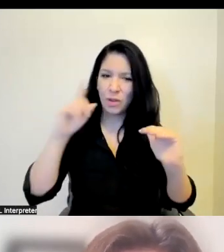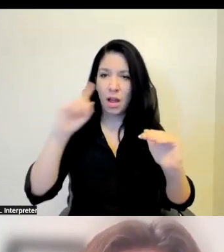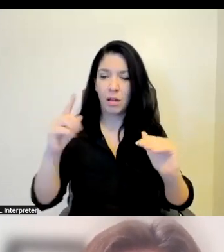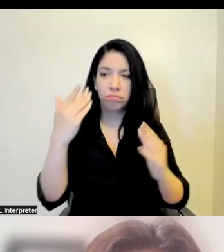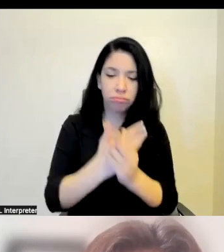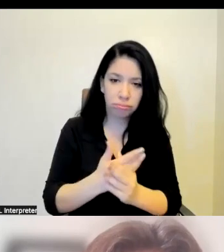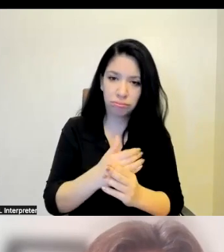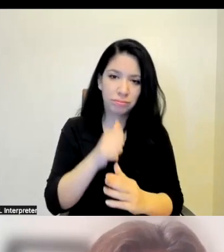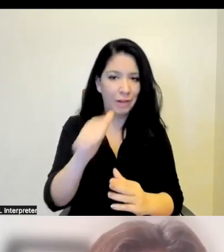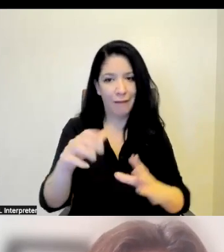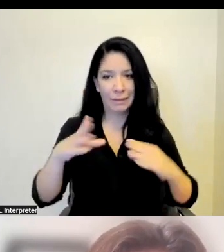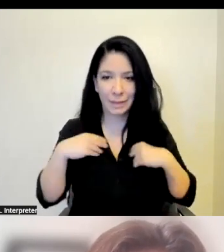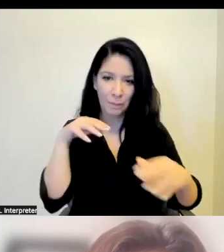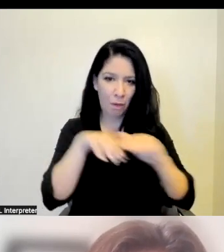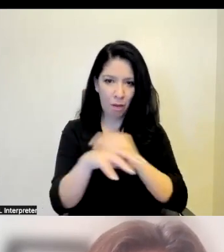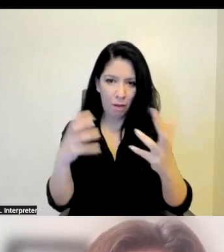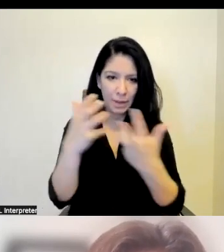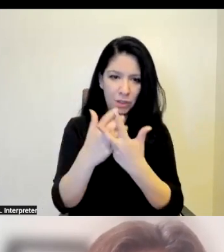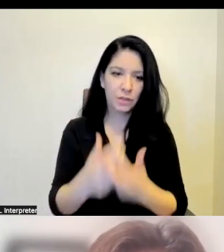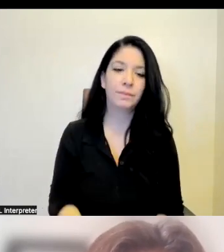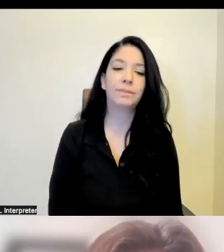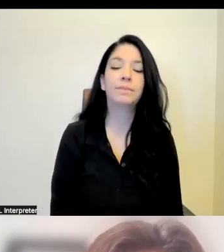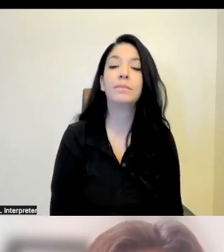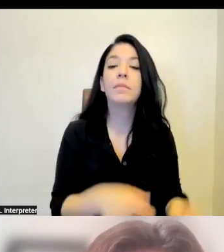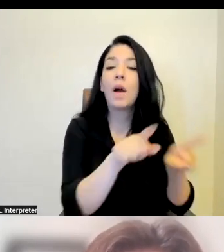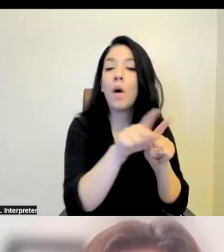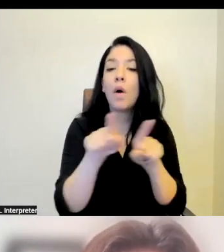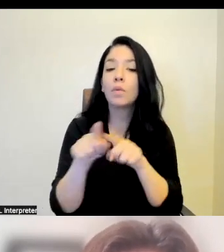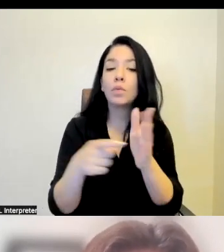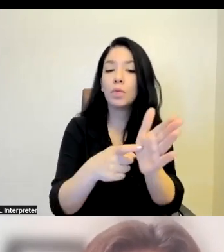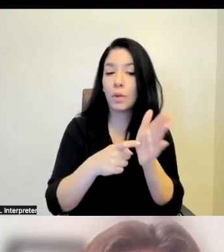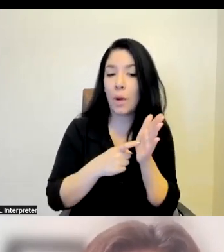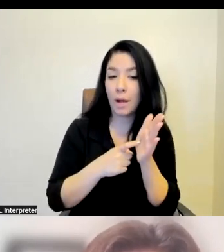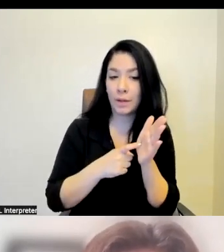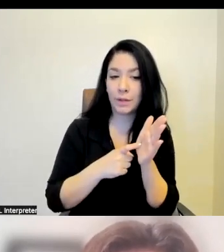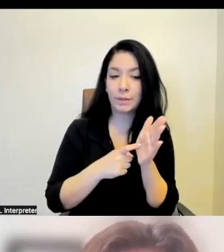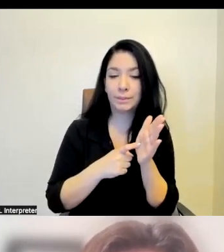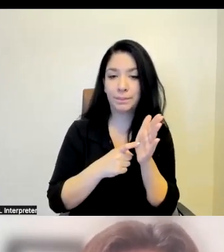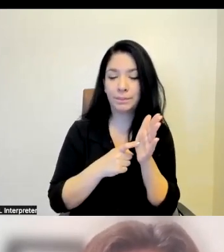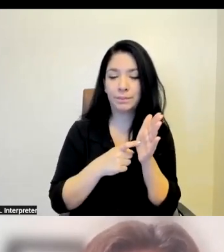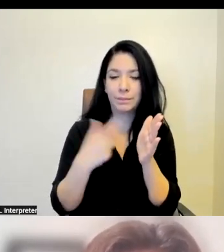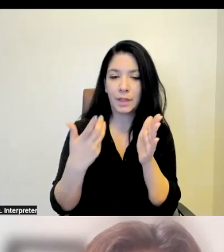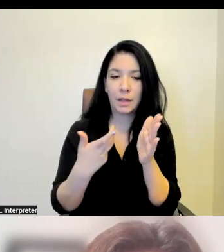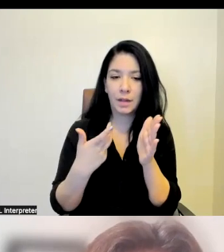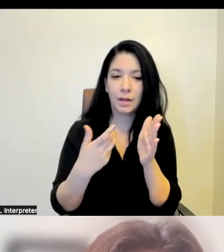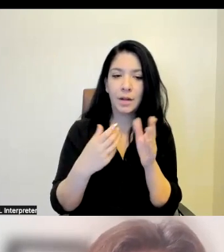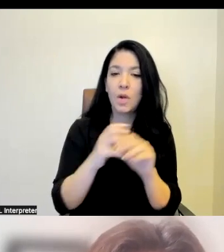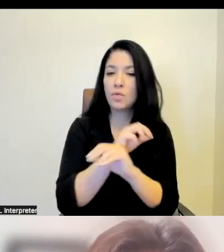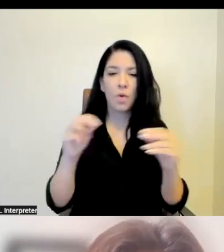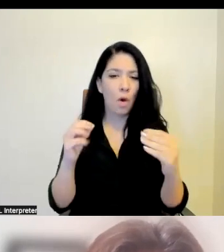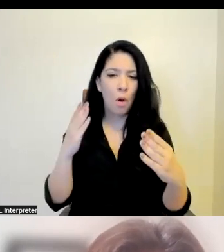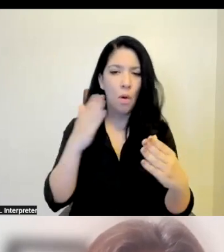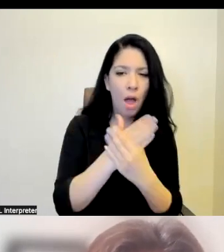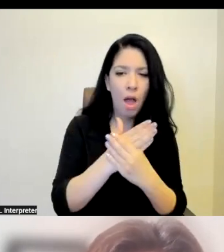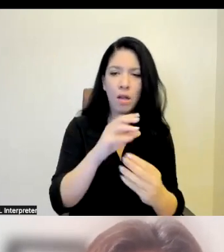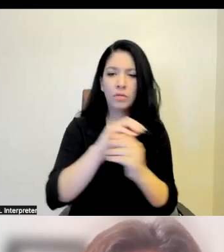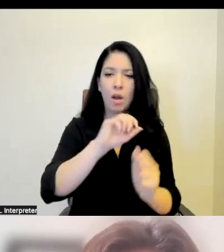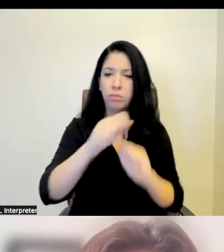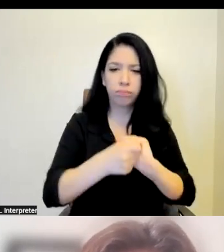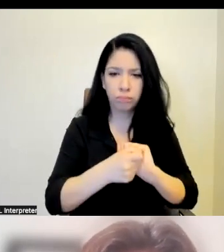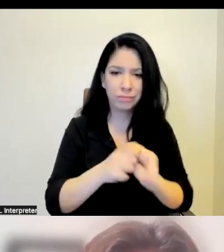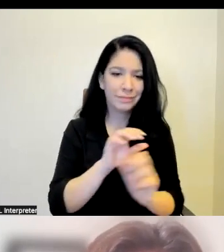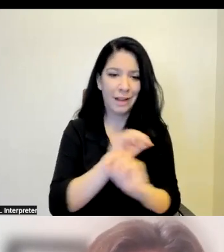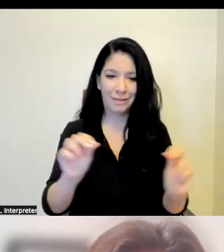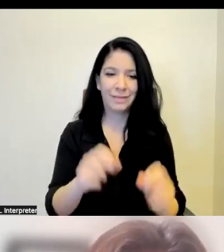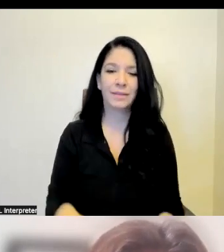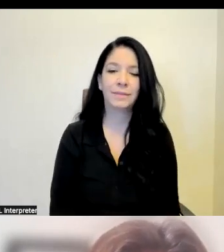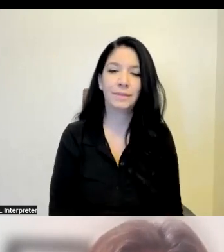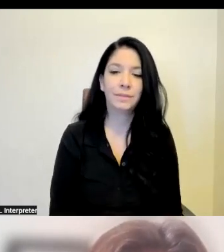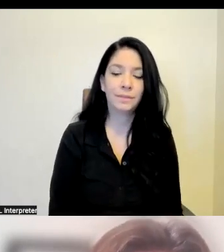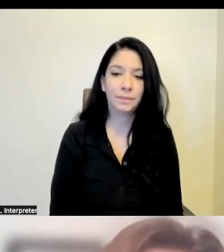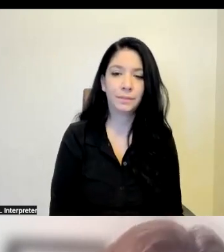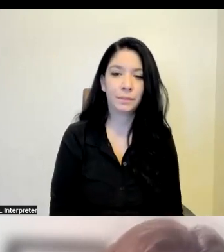And it also requires no interference or retaliation. So you're not supposed